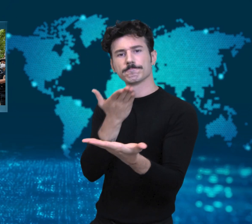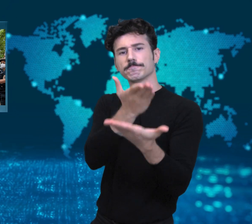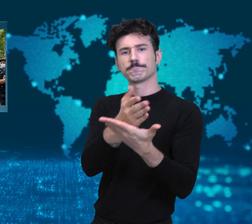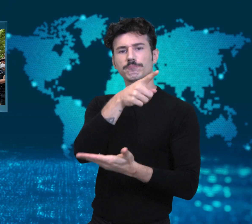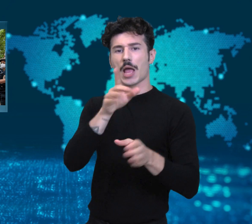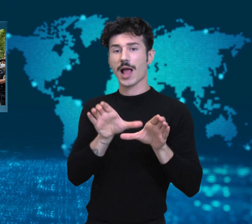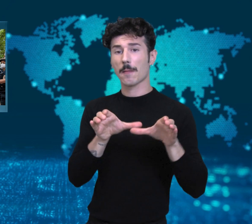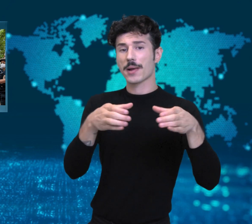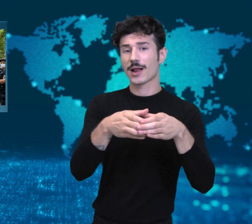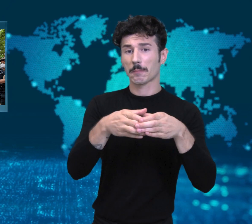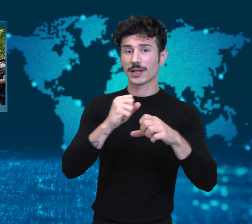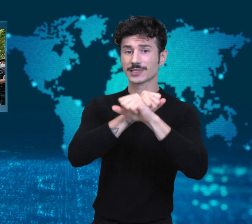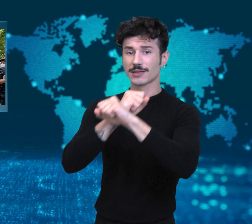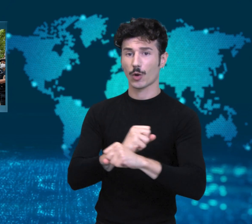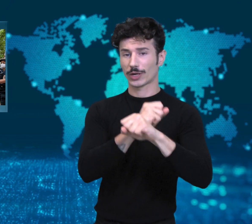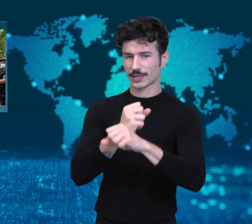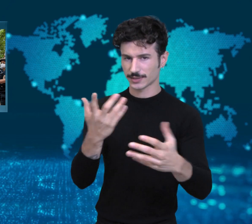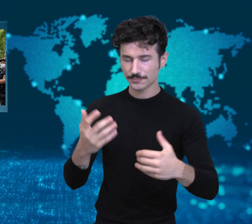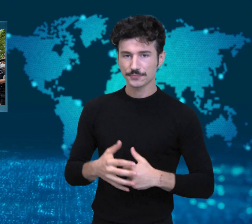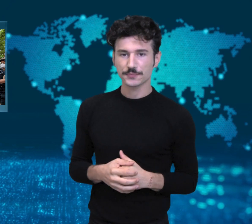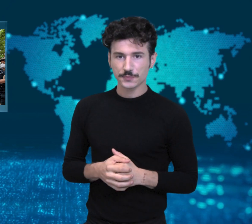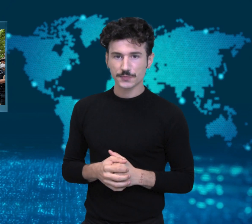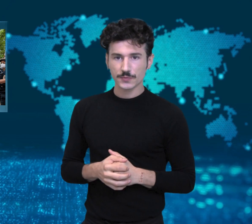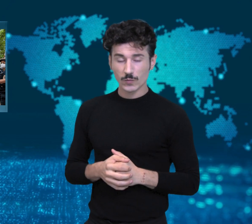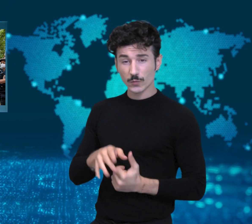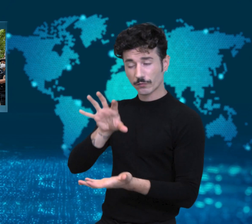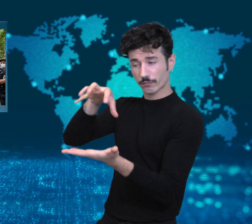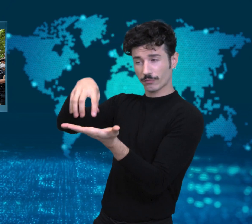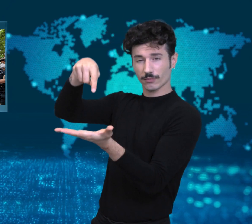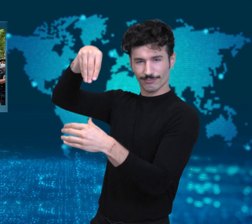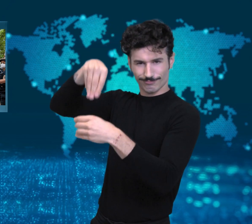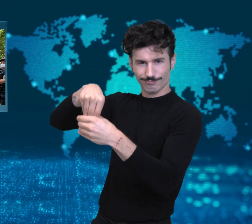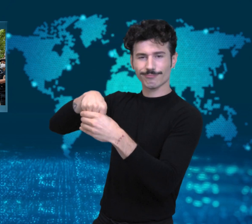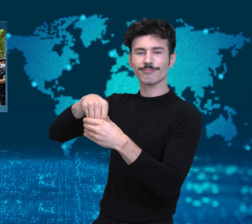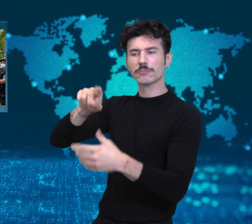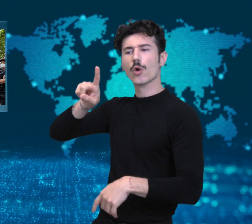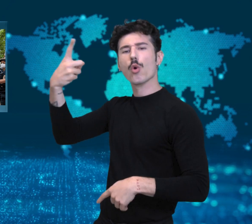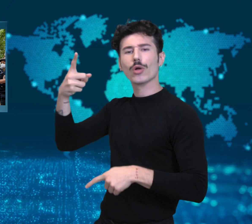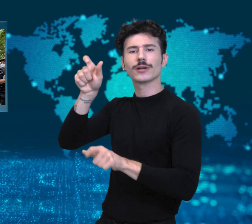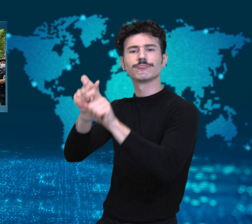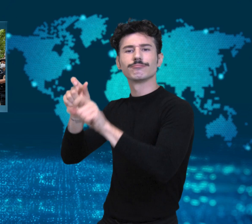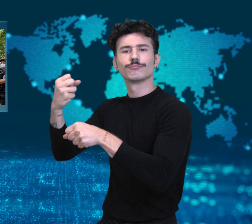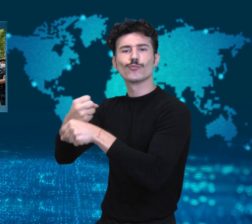Other medical staff reportedly support Wooten’s claims,